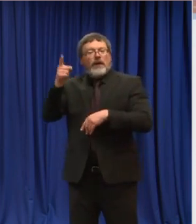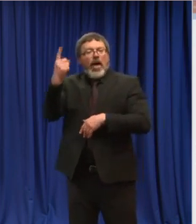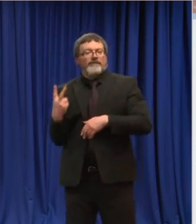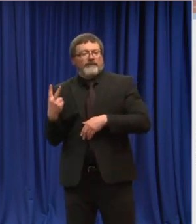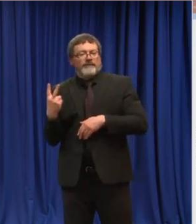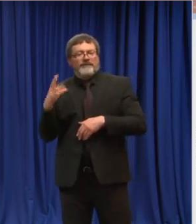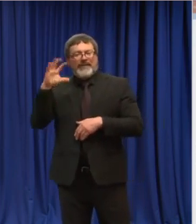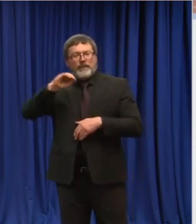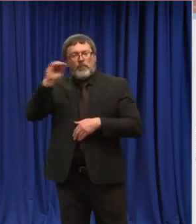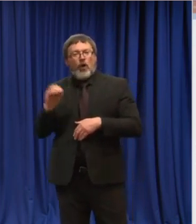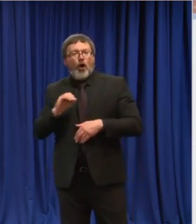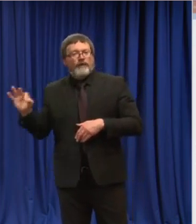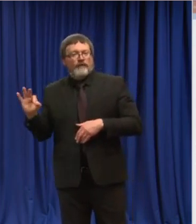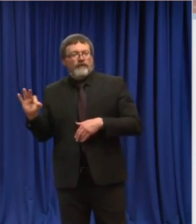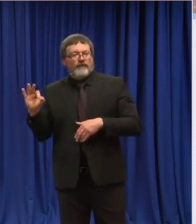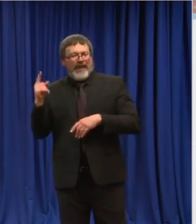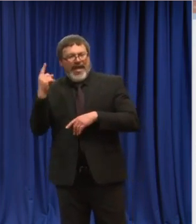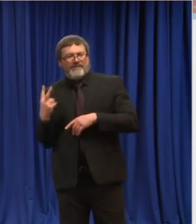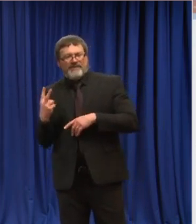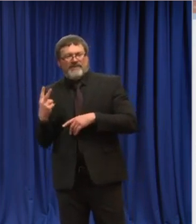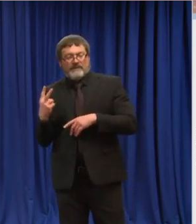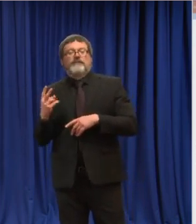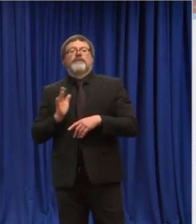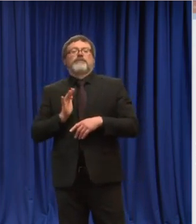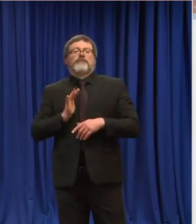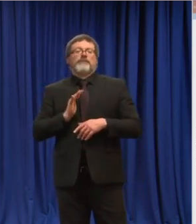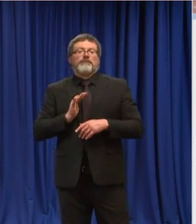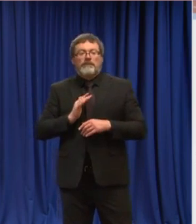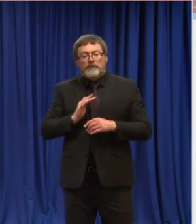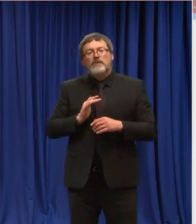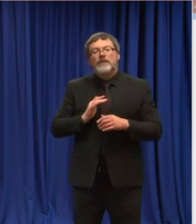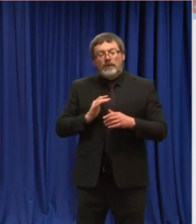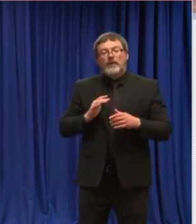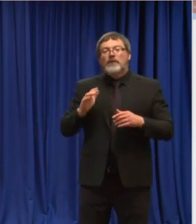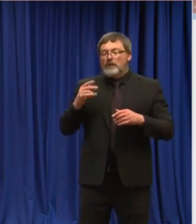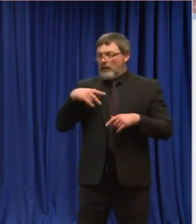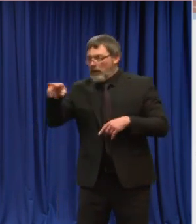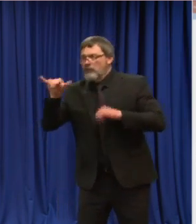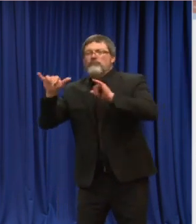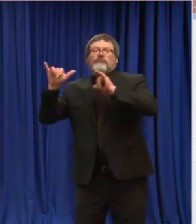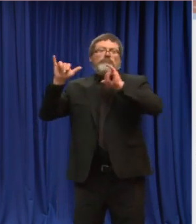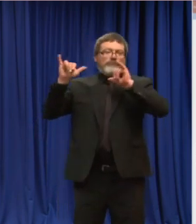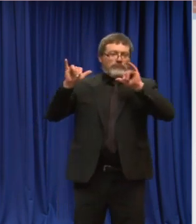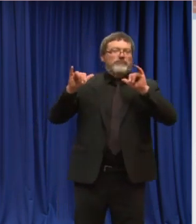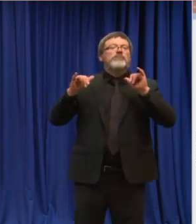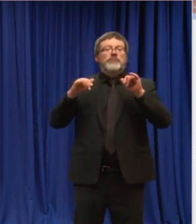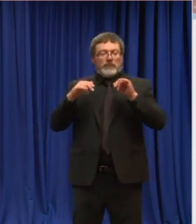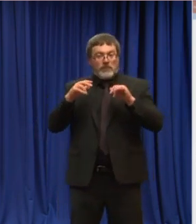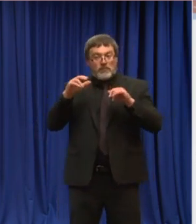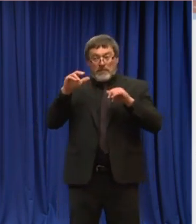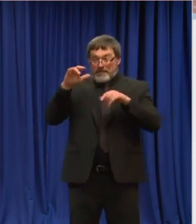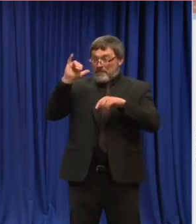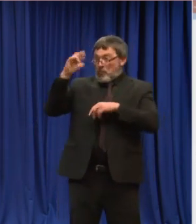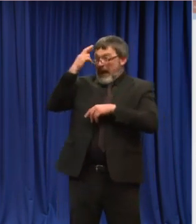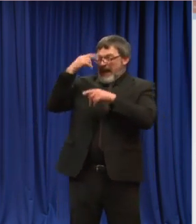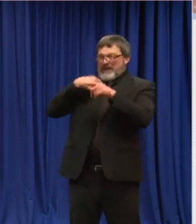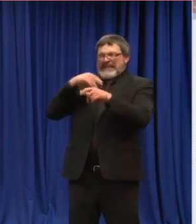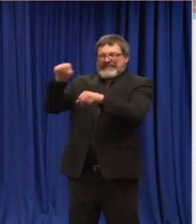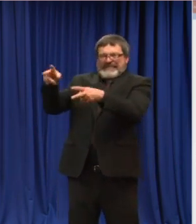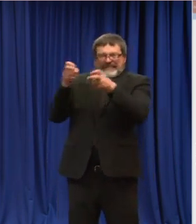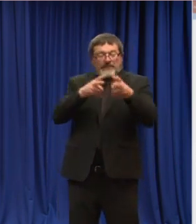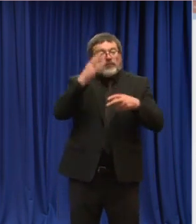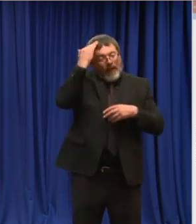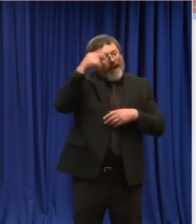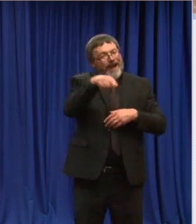WE’RE TRYING TO SAVE WE’RE ALSO TRYING TO PREVENT A SURGE ON OUR HEALTH CARE SYSTEM AND OVERWHELMING OUR HEALTH CARE SYSTEM MODELING STUDIES HAVE ALSO SHOWN THAT WE CAN